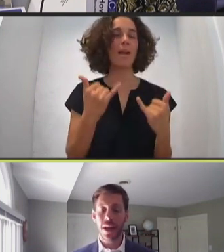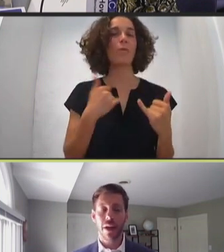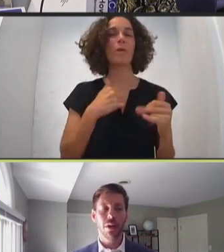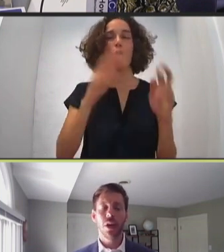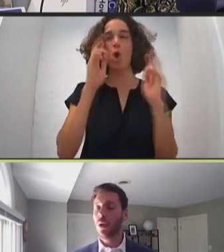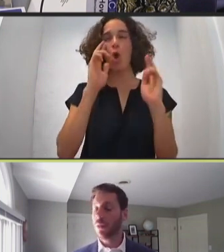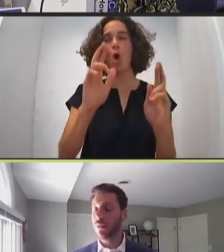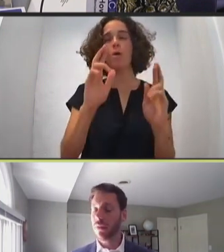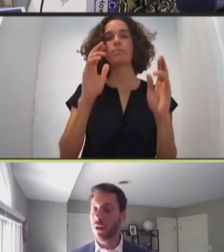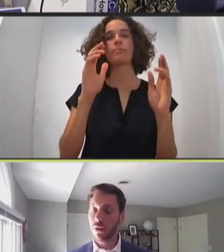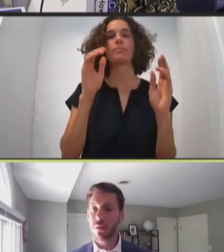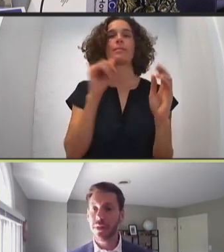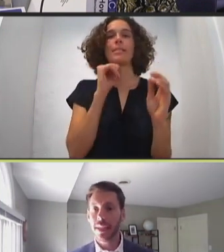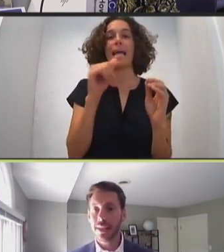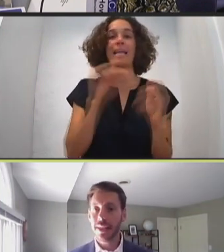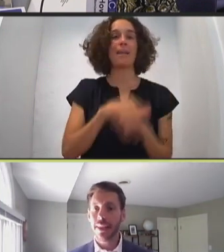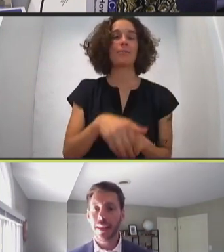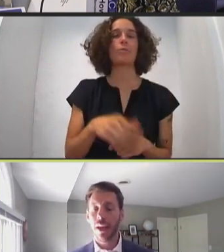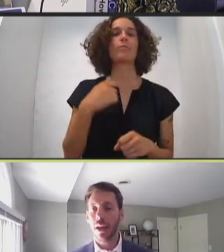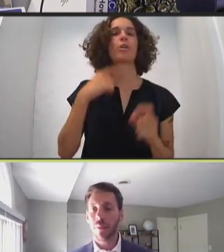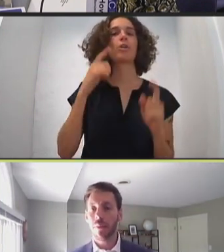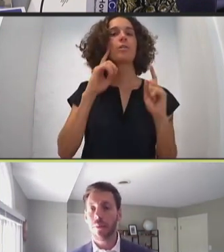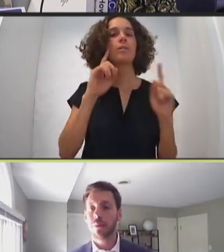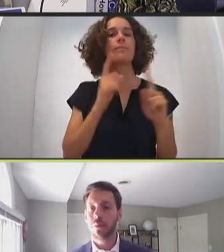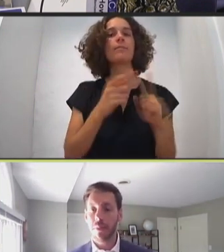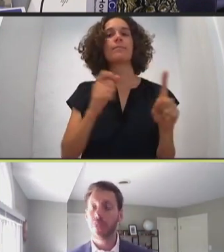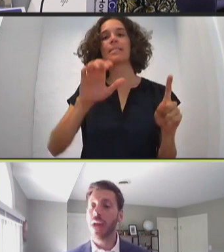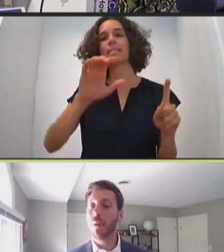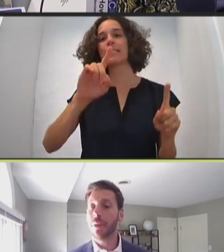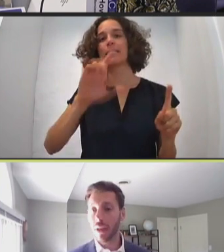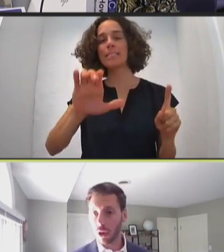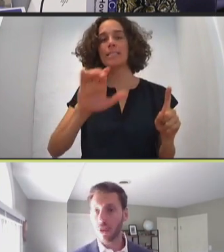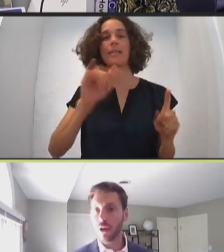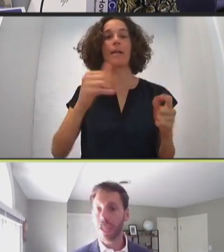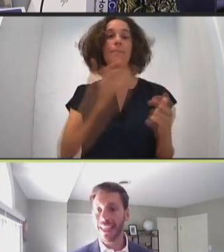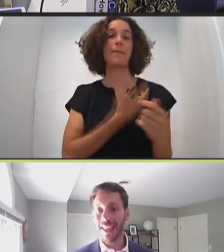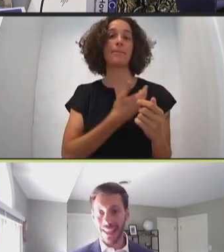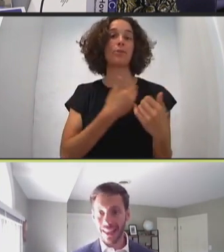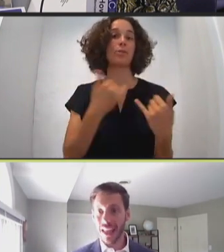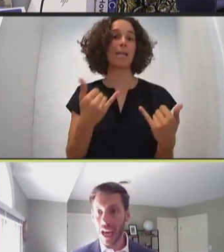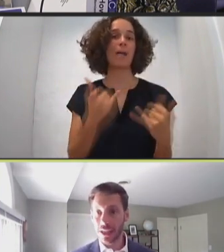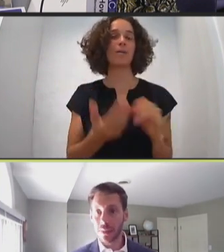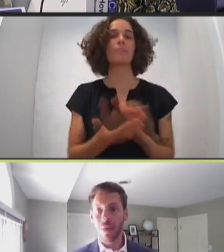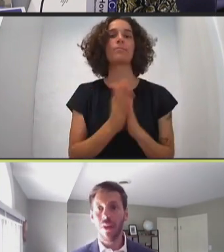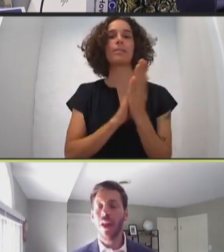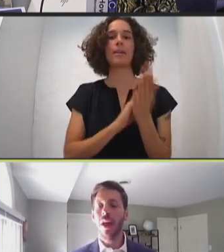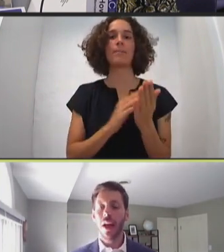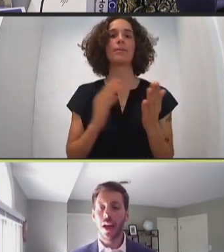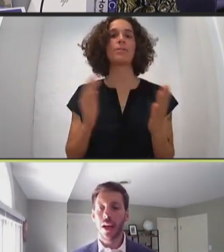covered. We've heard from CDC that babies are now being encouraged to get it in the hospital,